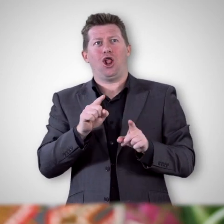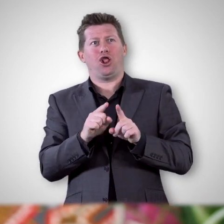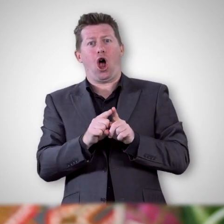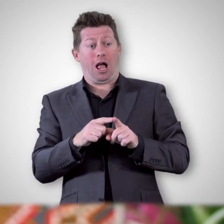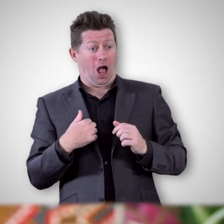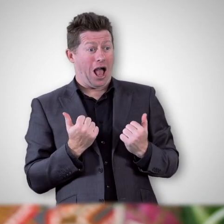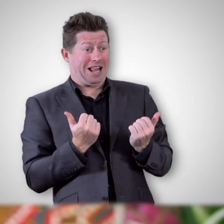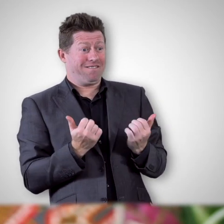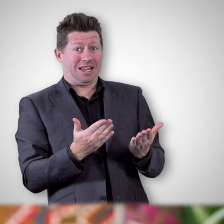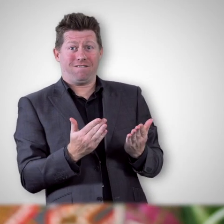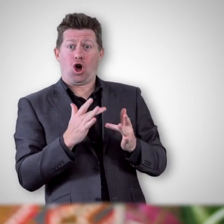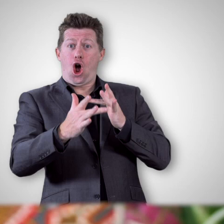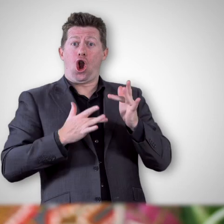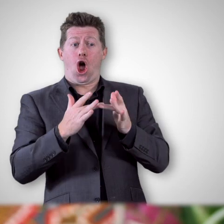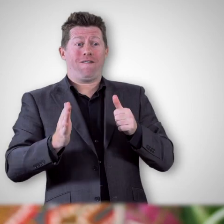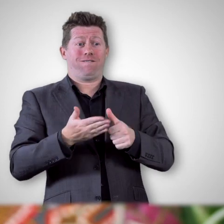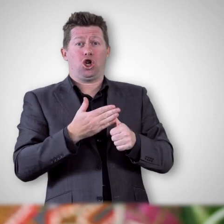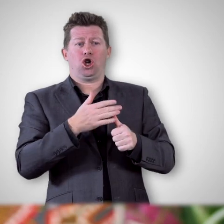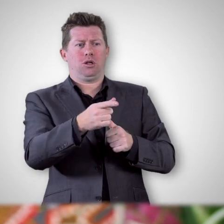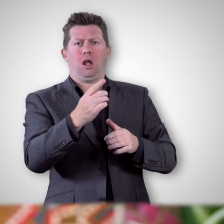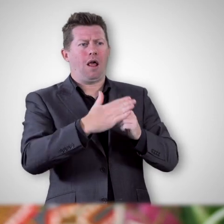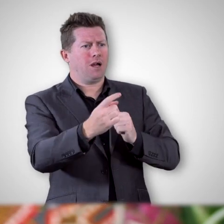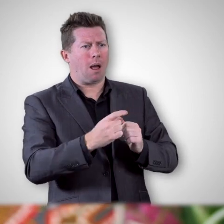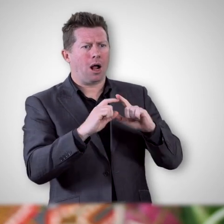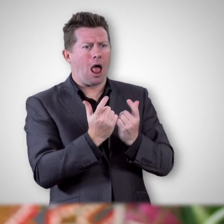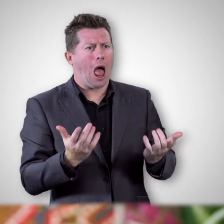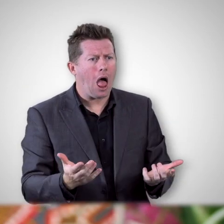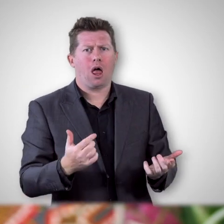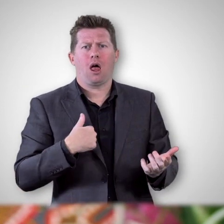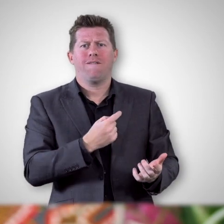if you give them everything up front but I have learned over the last few years of using